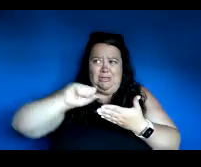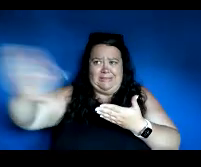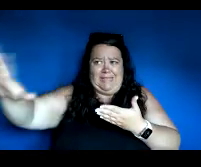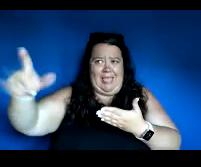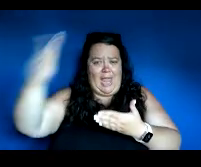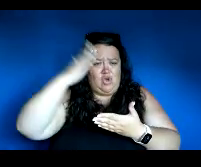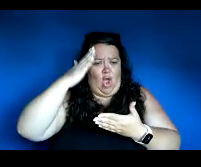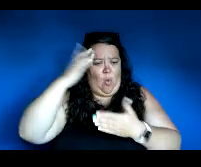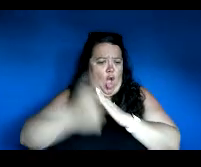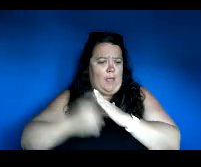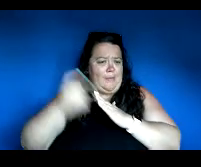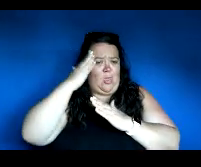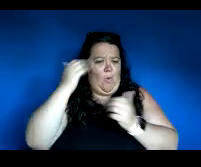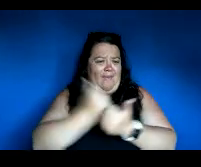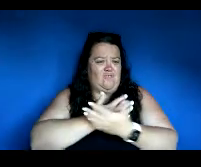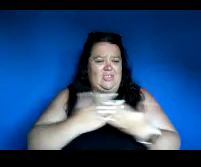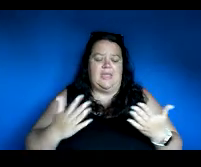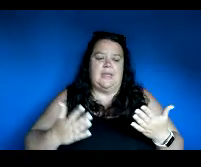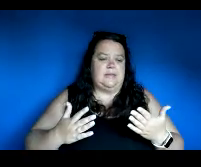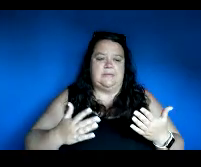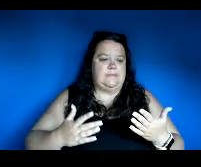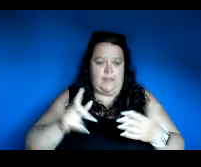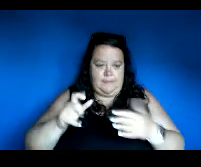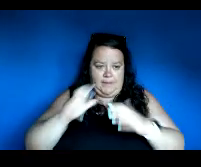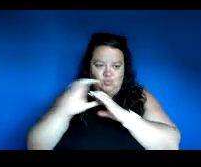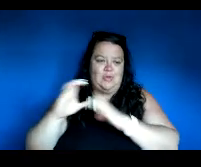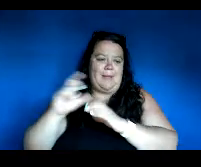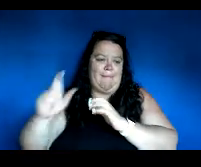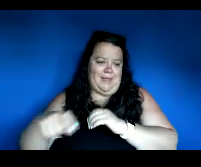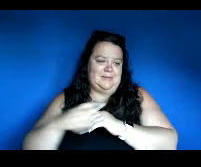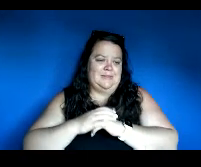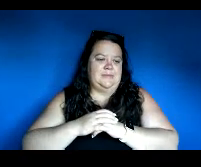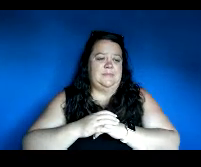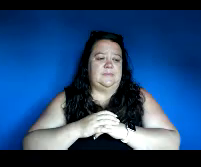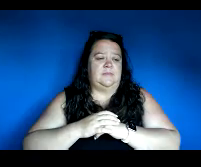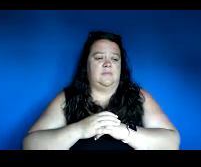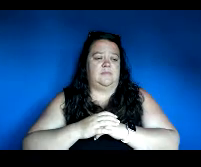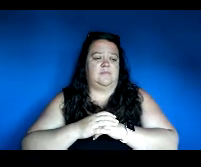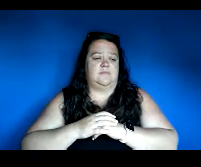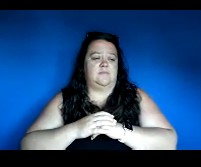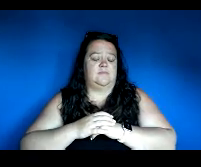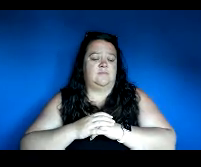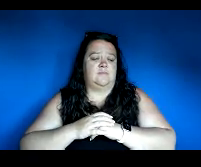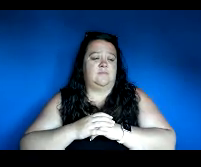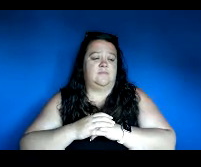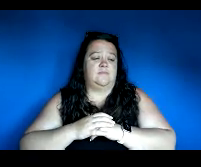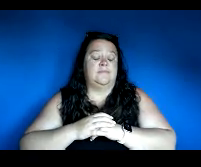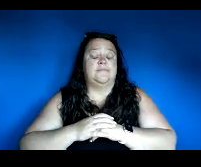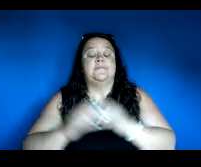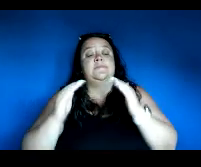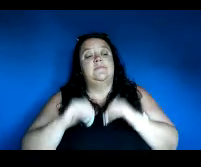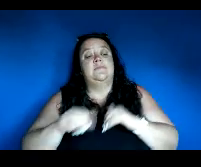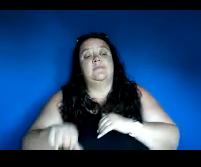will automatically know everything that I need." The other thing I think that is important is, and this is I think part